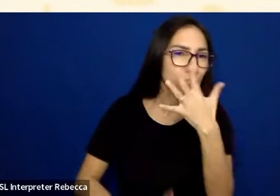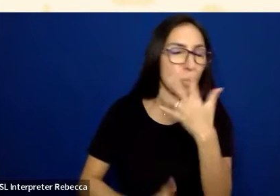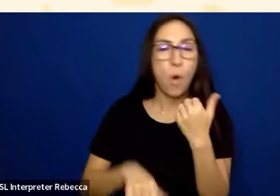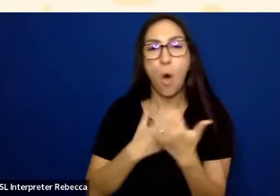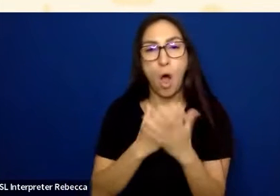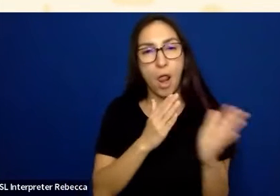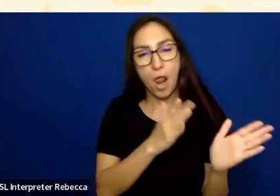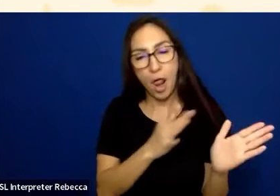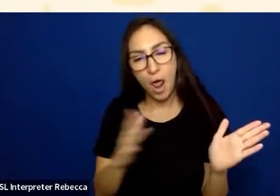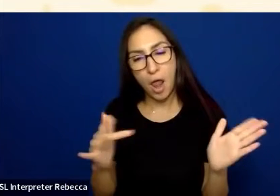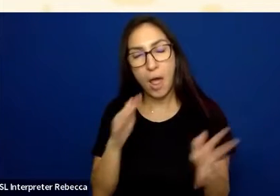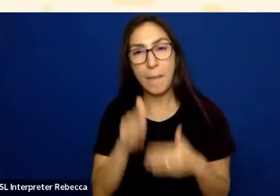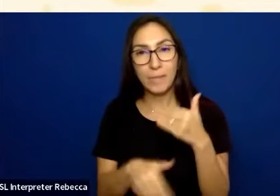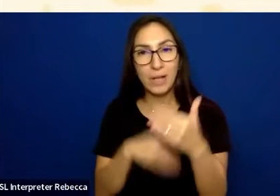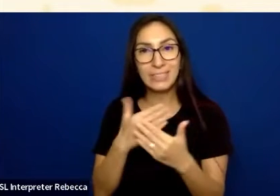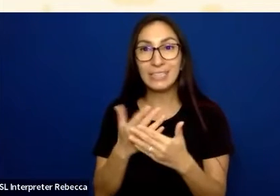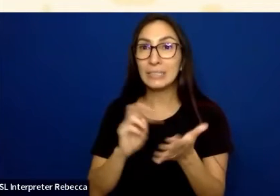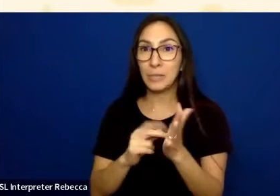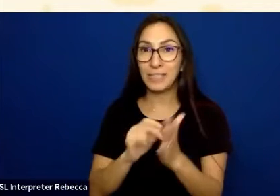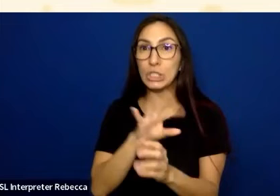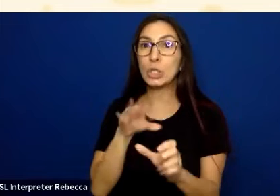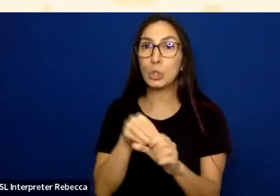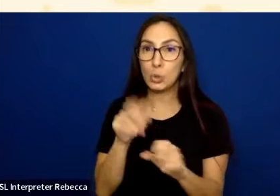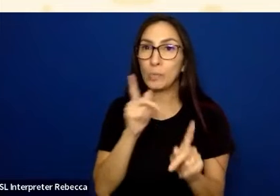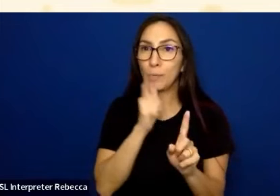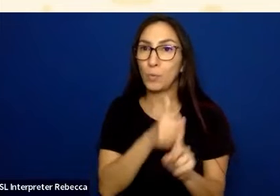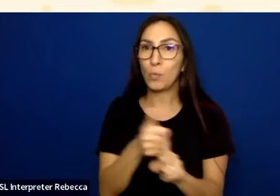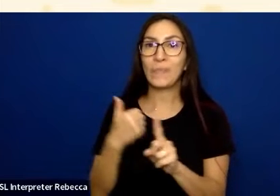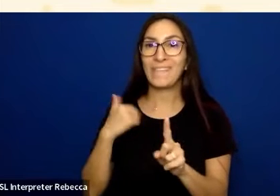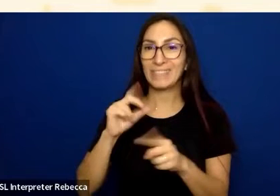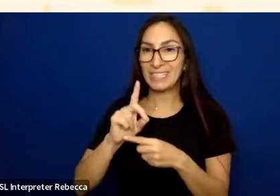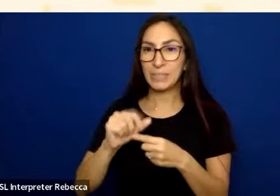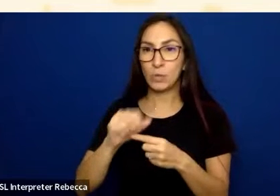we have people with disabilities who are part of these solutions.